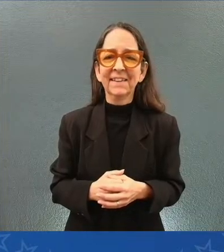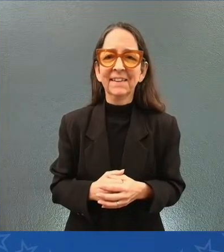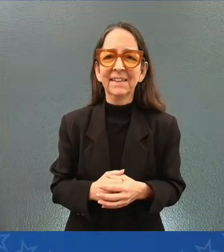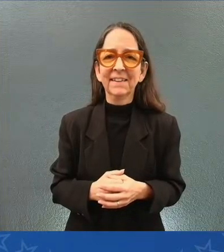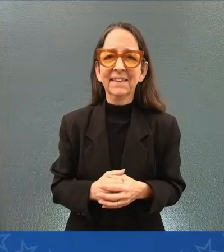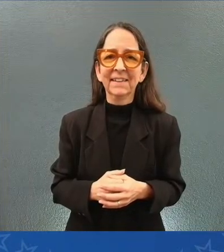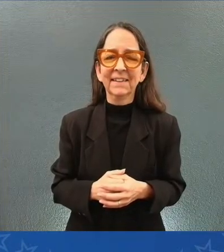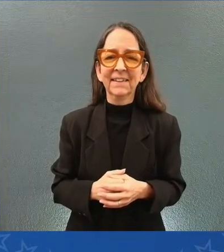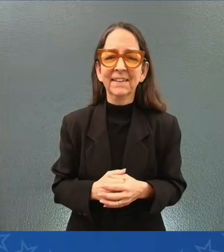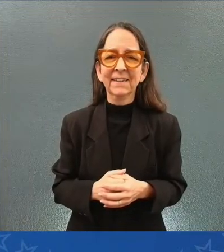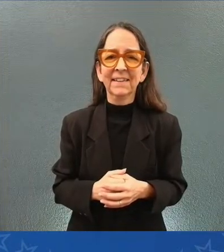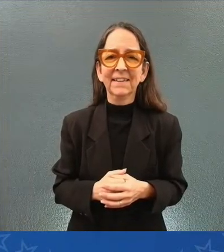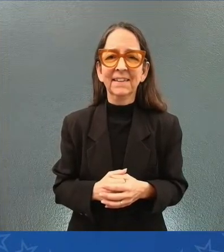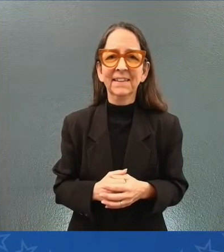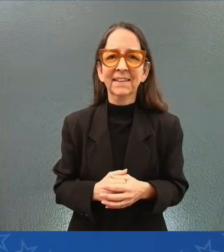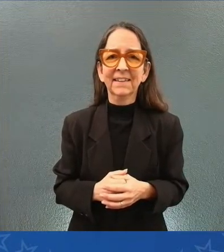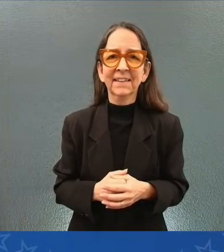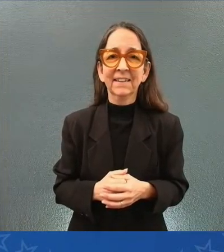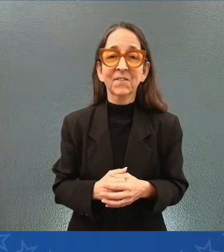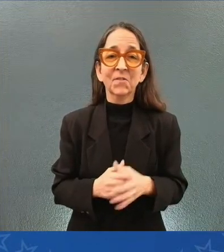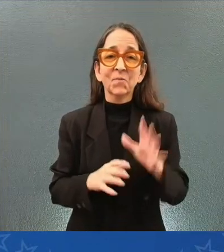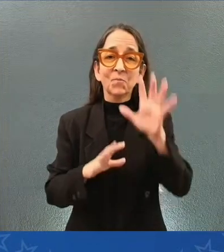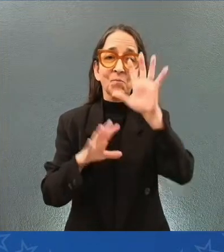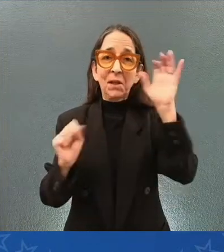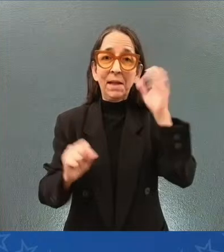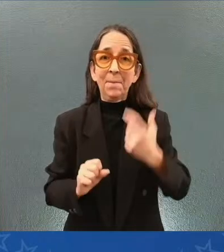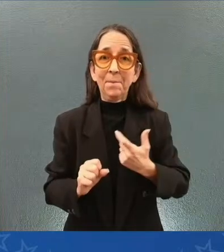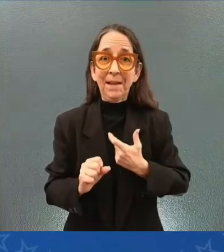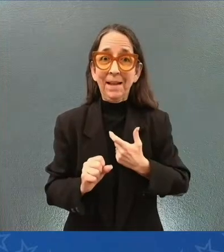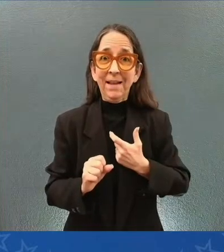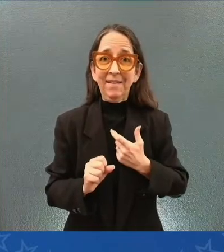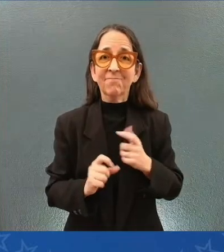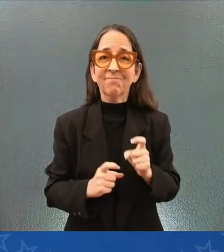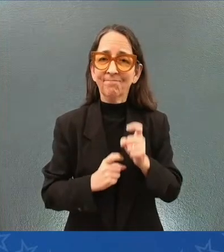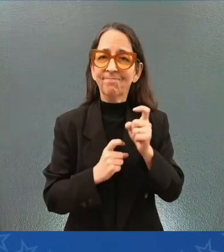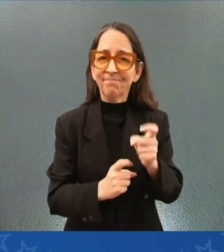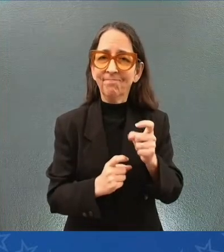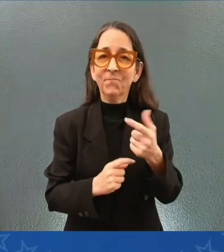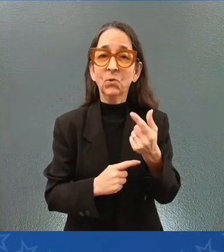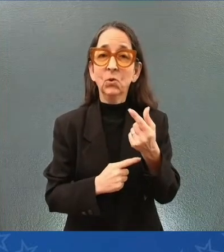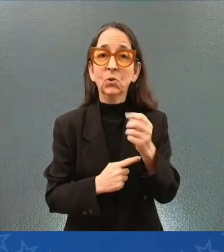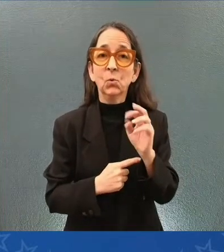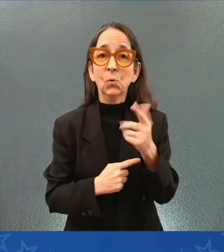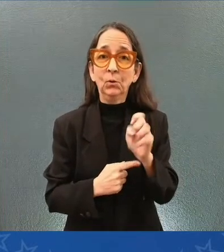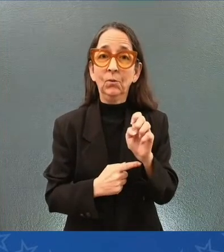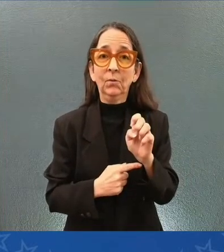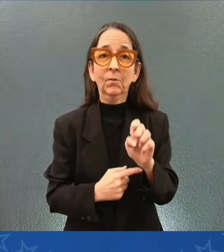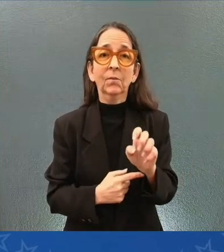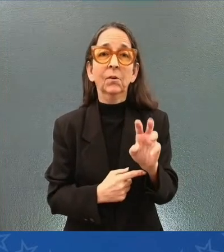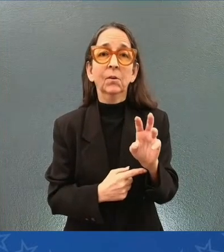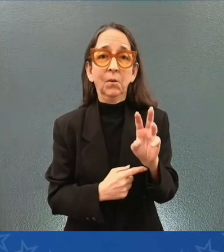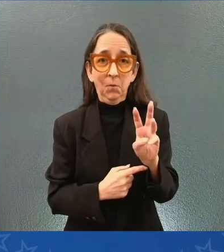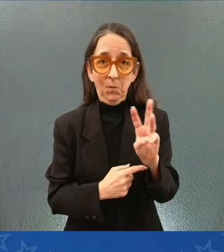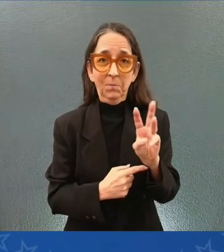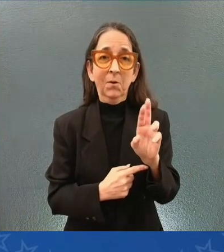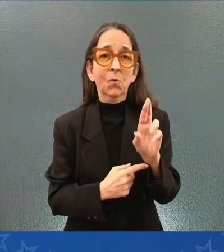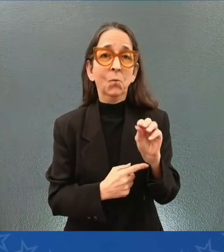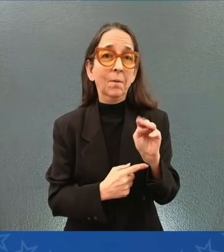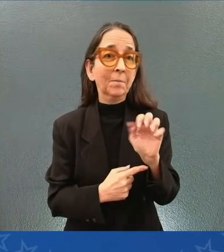The Presidential Medal of Freedom is awarded to George W. Romney. Born to humble beginnings as the son of Mormon missionaries,